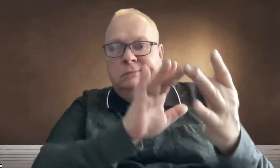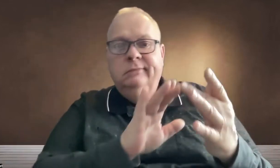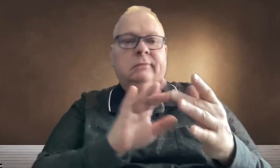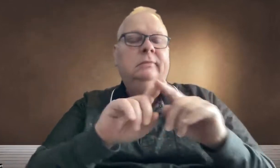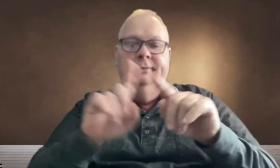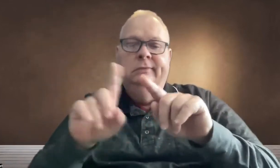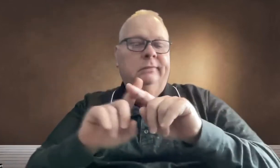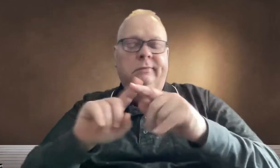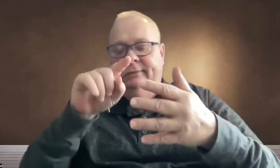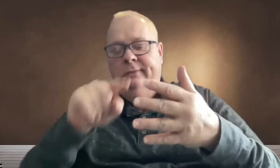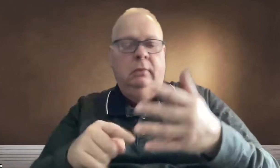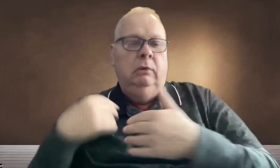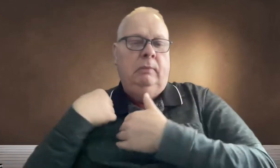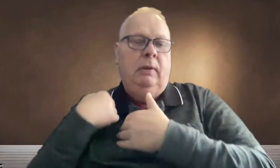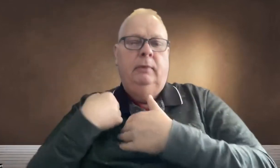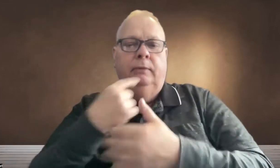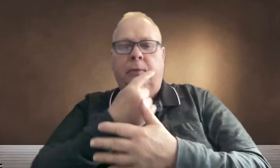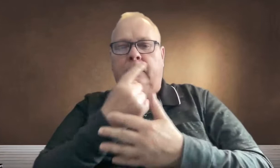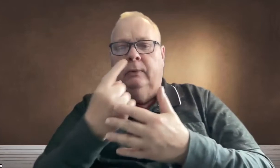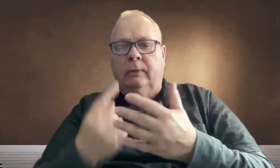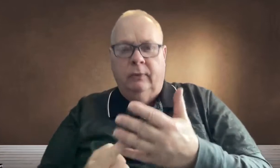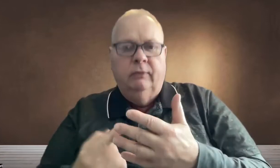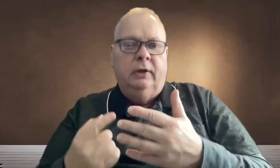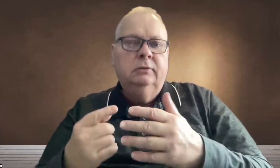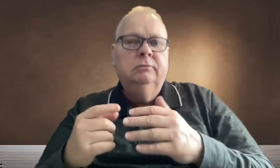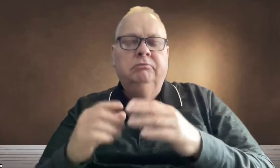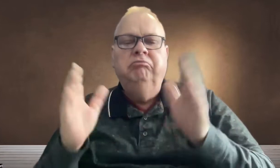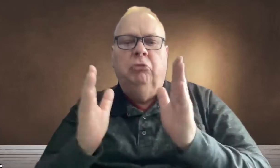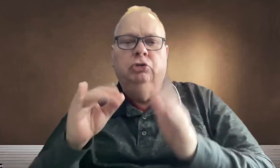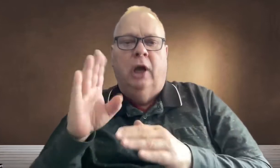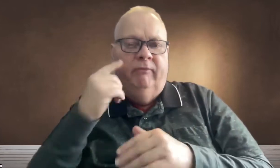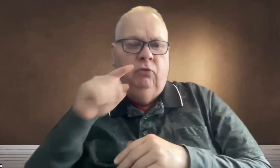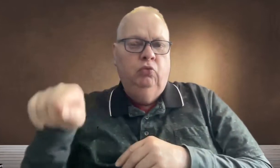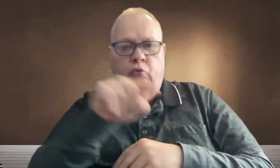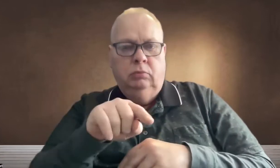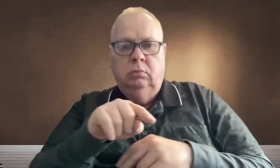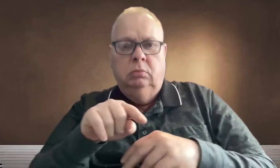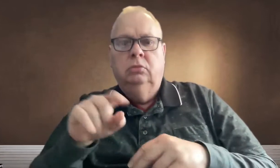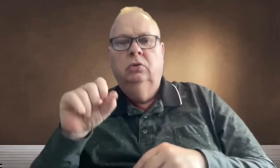So there are many different responsibilities and smaller jobs you can do too.